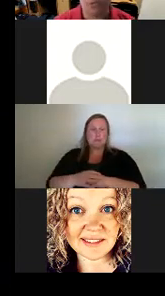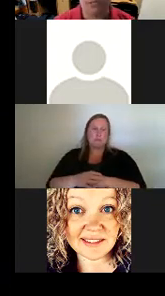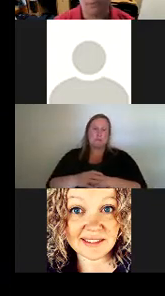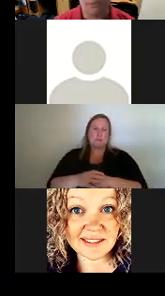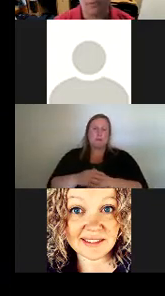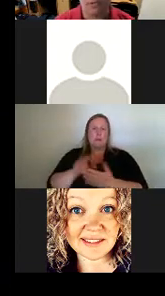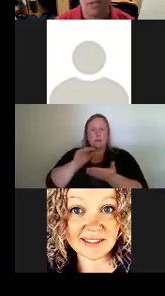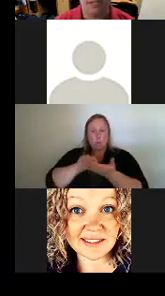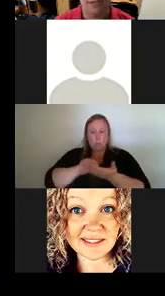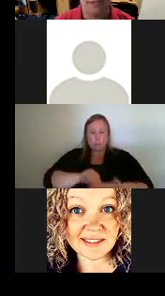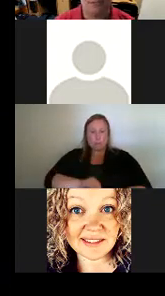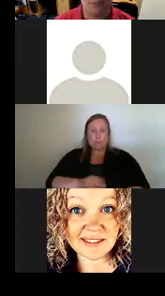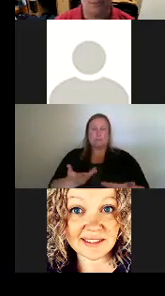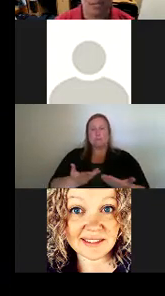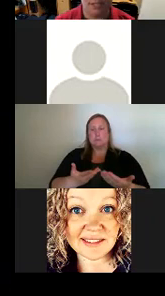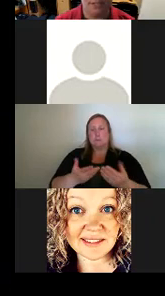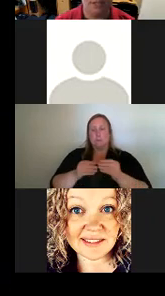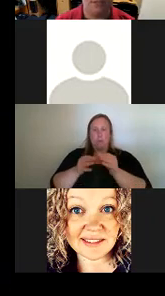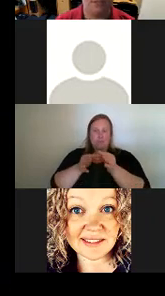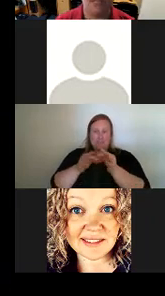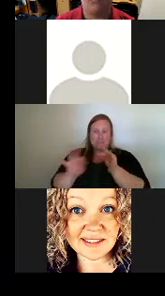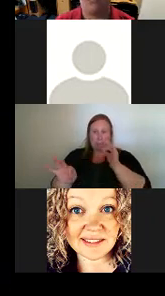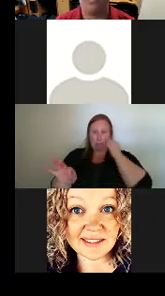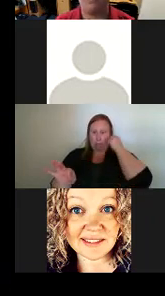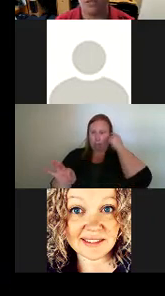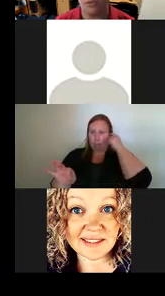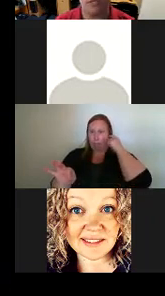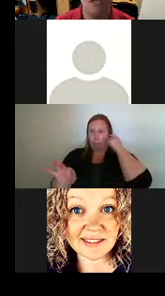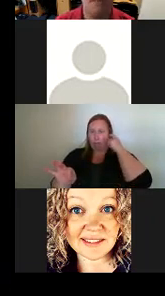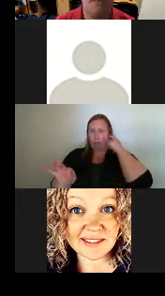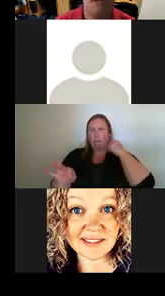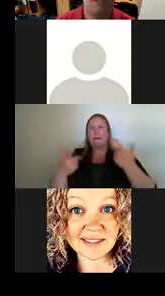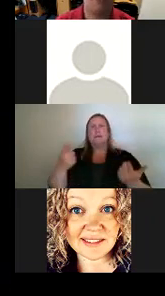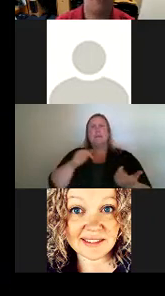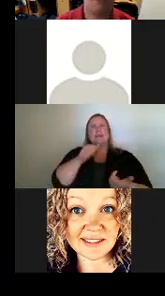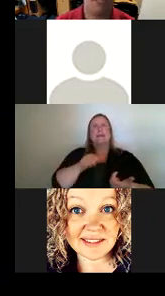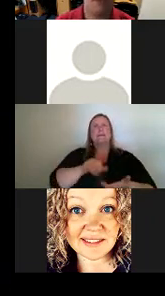SIMPLE THAN WHAT WE WOULD THINK AS SOMETHING THAT JUST TAKES NOTES.